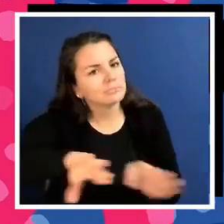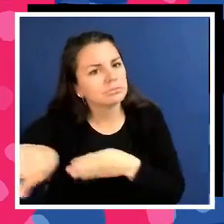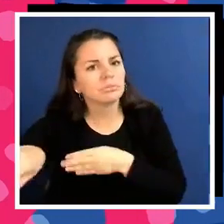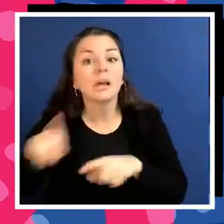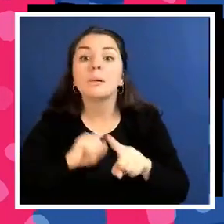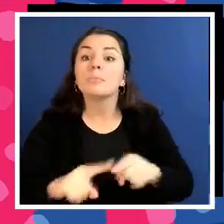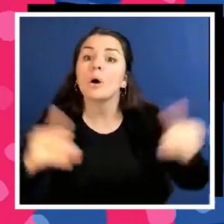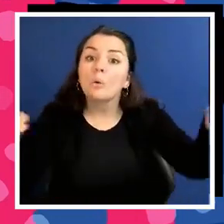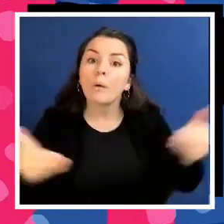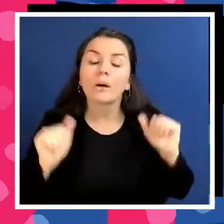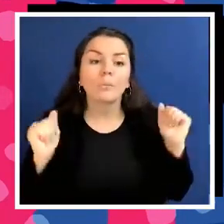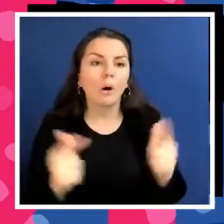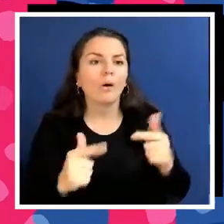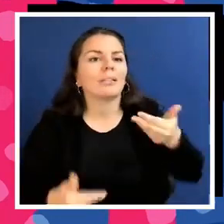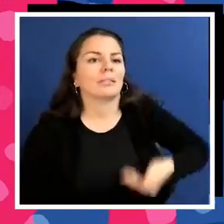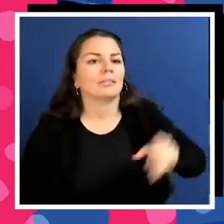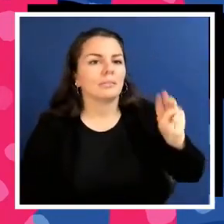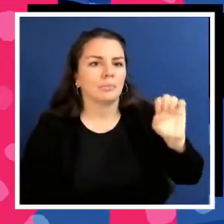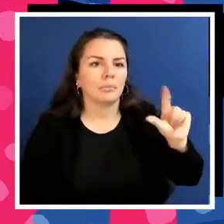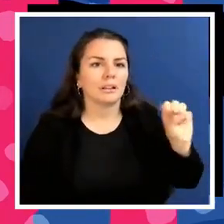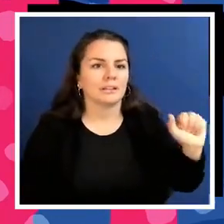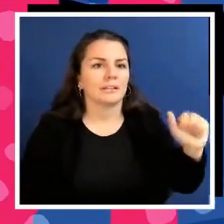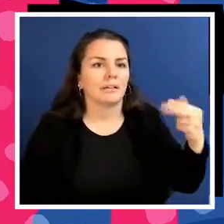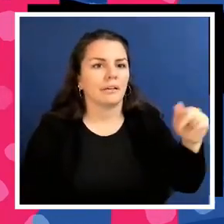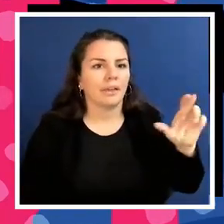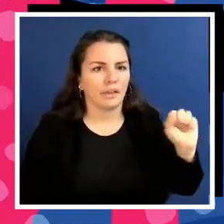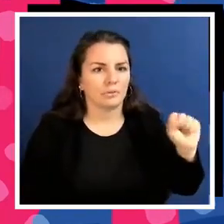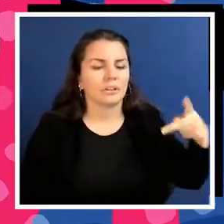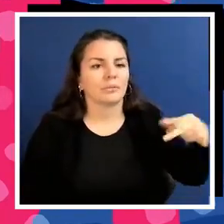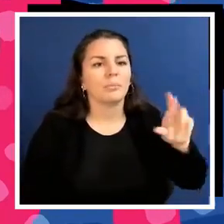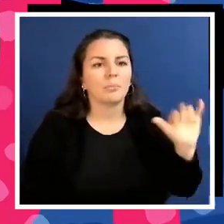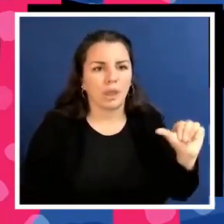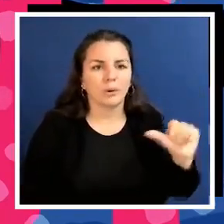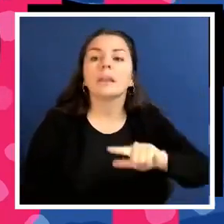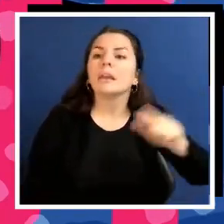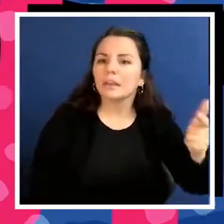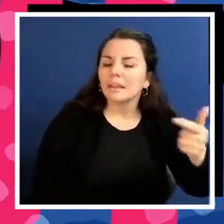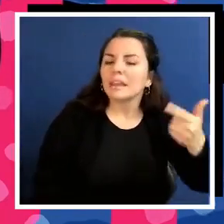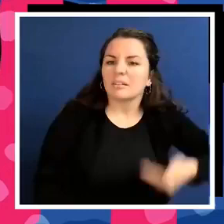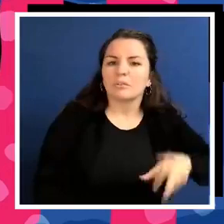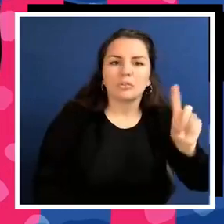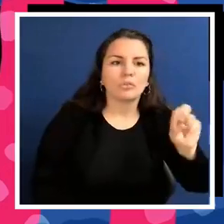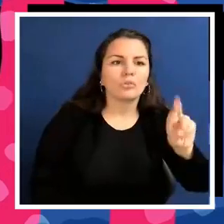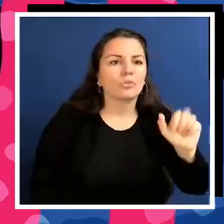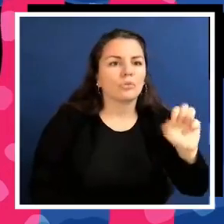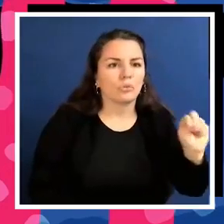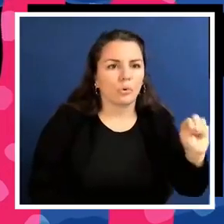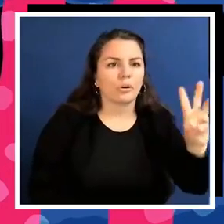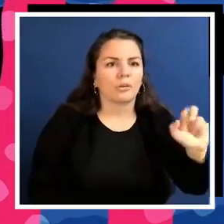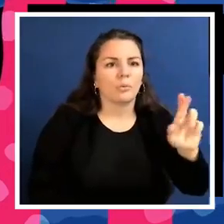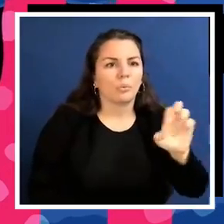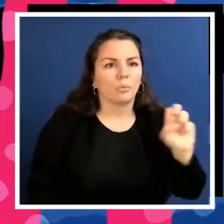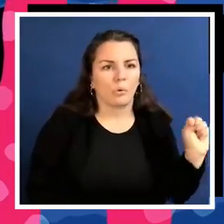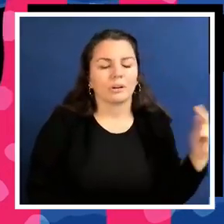RESPONSIBILITY TO CREATE A WORLD WITHOUT POVERTY.